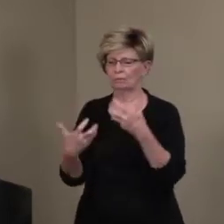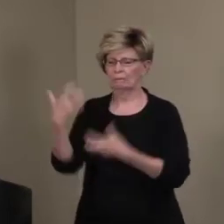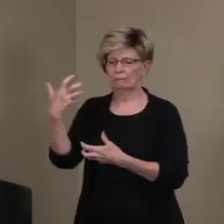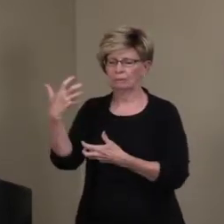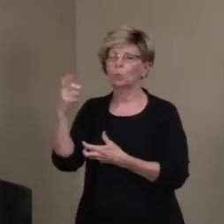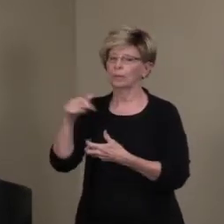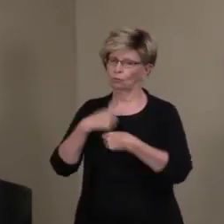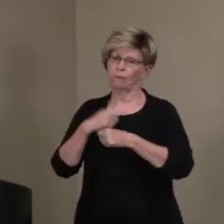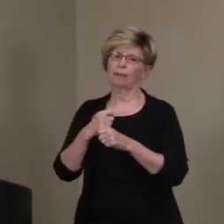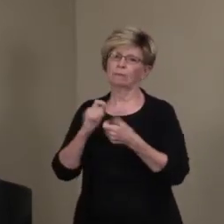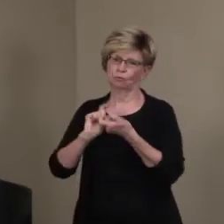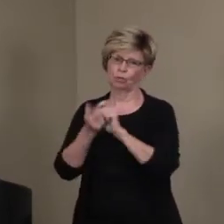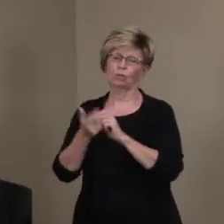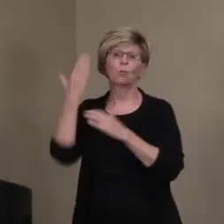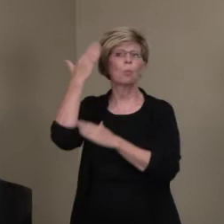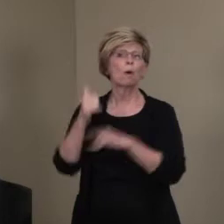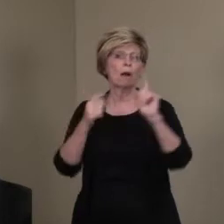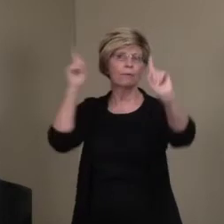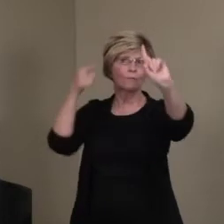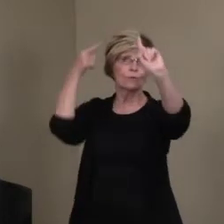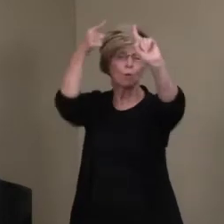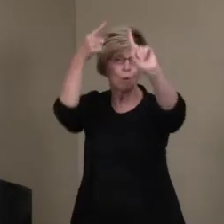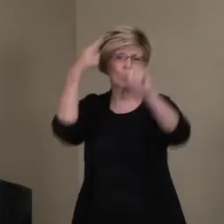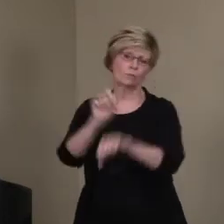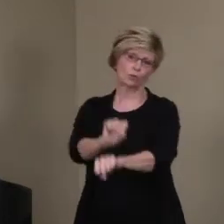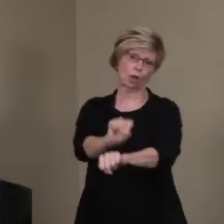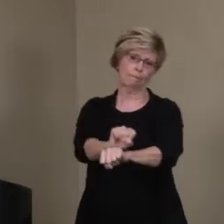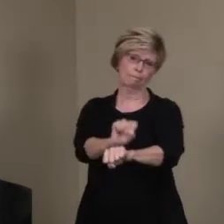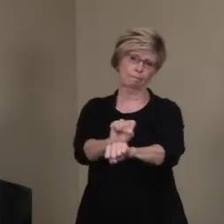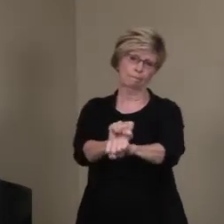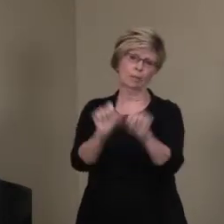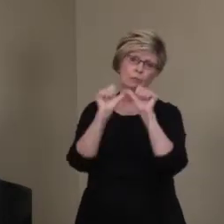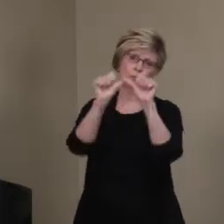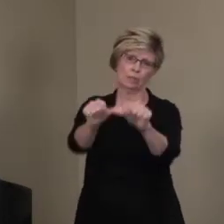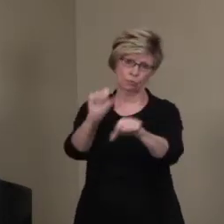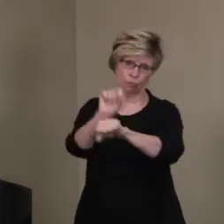if you come to the realization that this is not a match go ahead and reassess